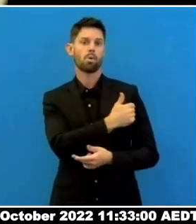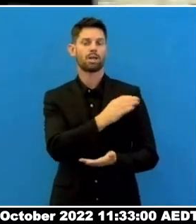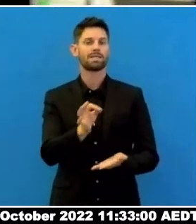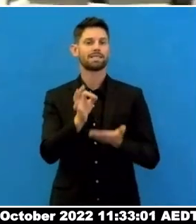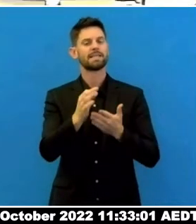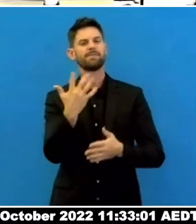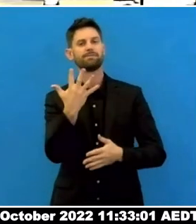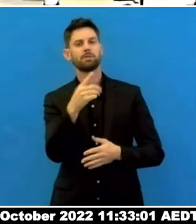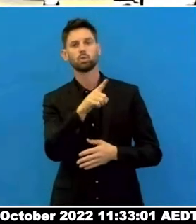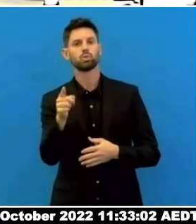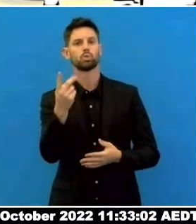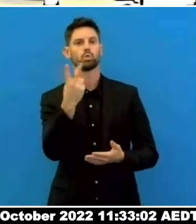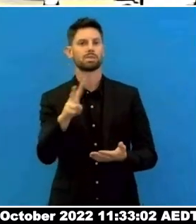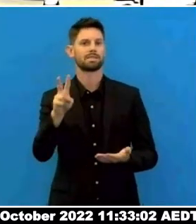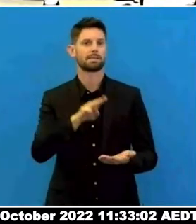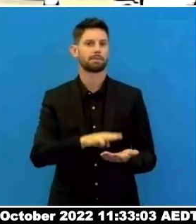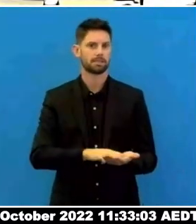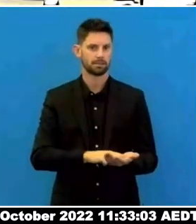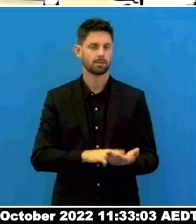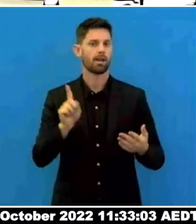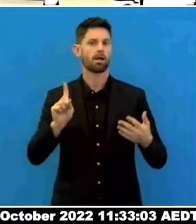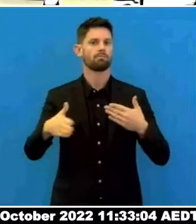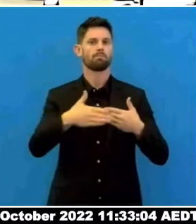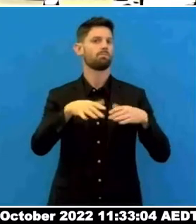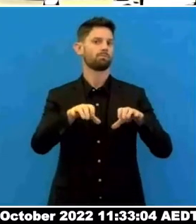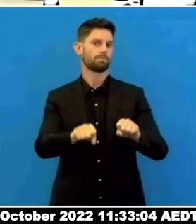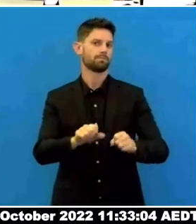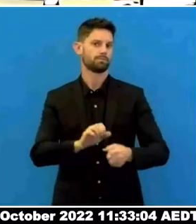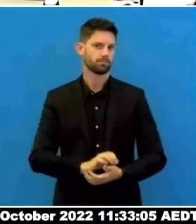Thank you. Yes, thank you. The Royal Commission is adjourned.